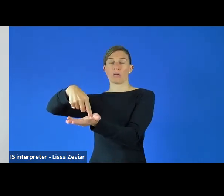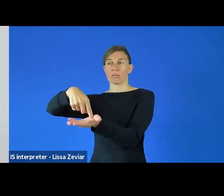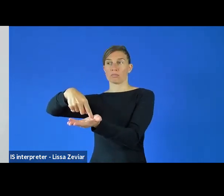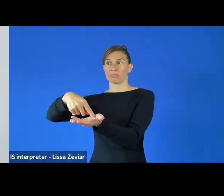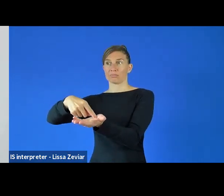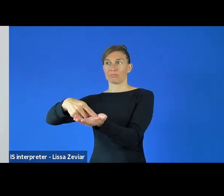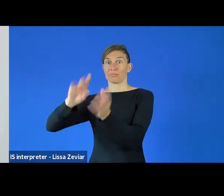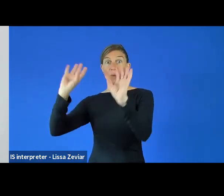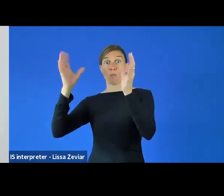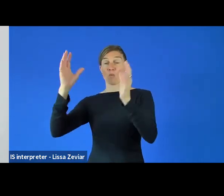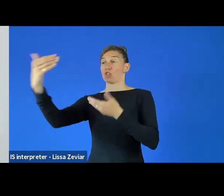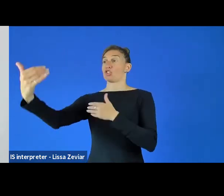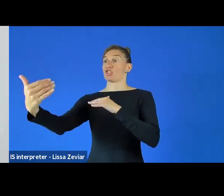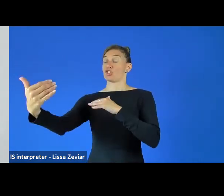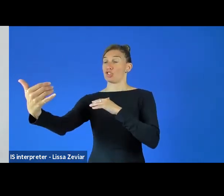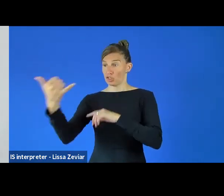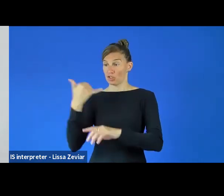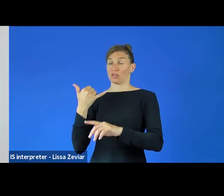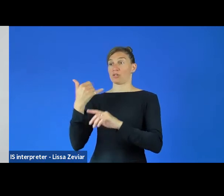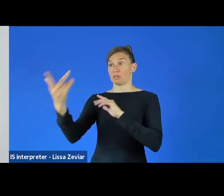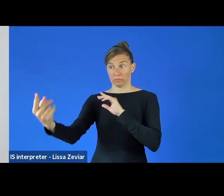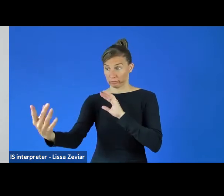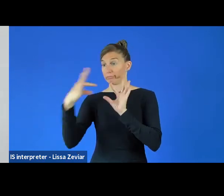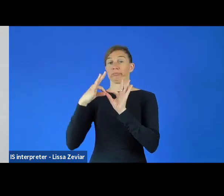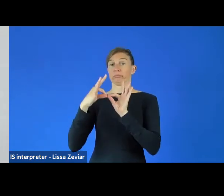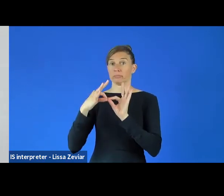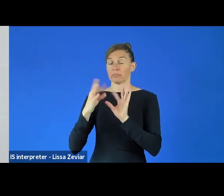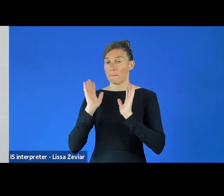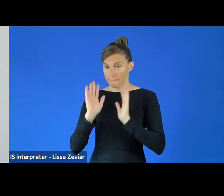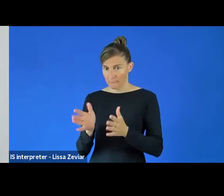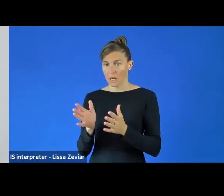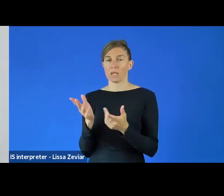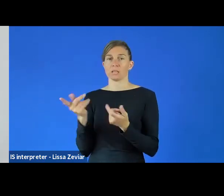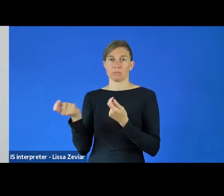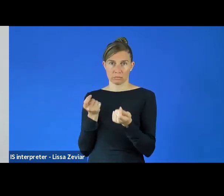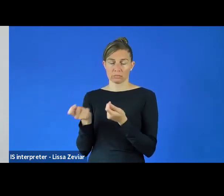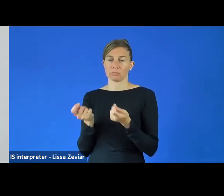in an accessible manner and ensure interoperability across the EU,